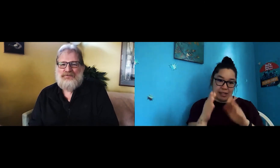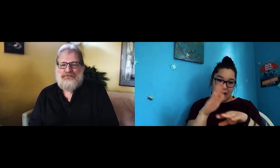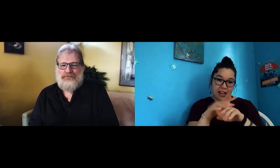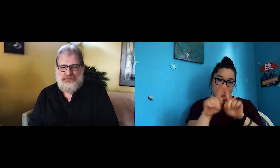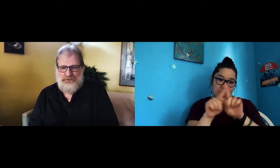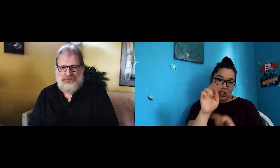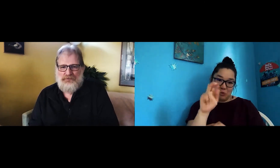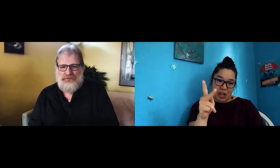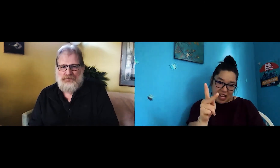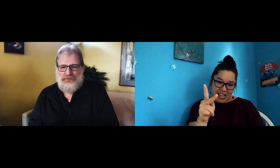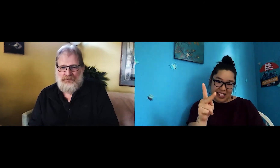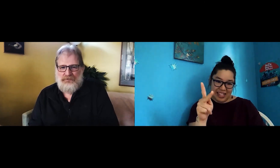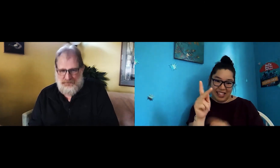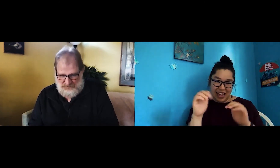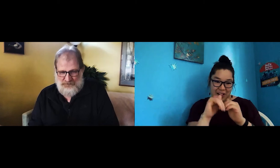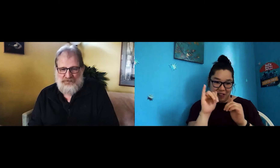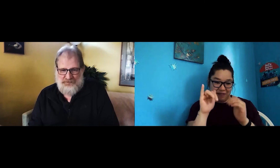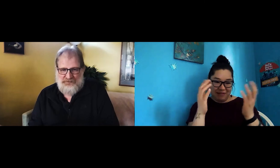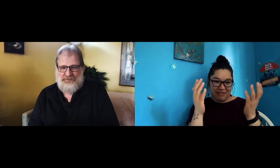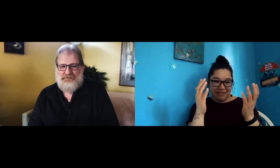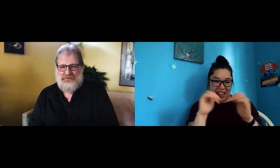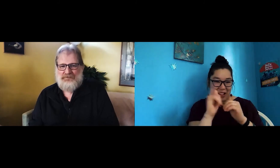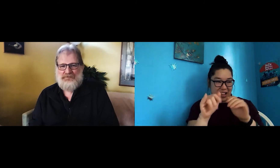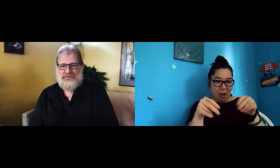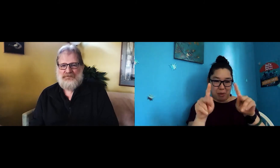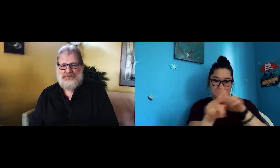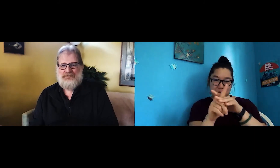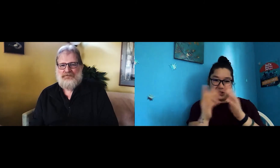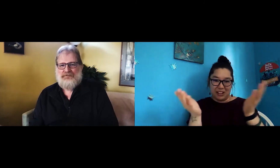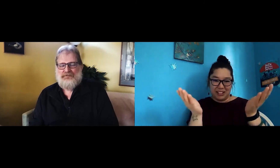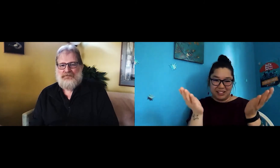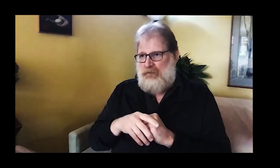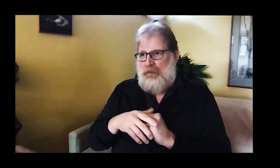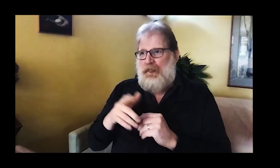where you were the first Deaf person on 'Star Trek'. How did that opportunity come about?